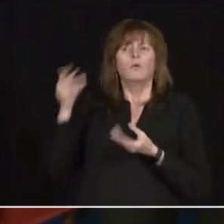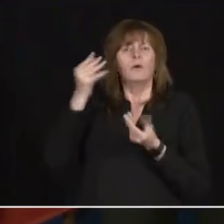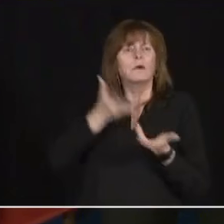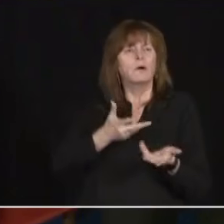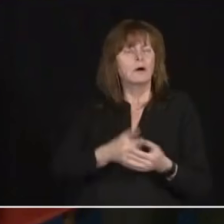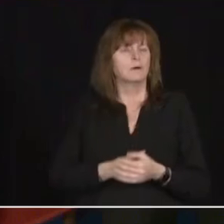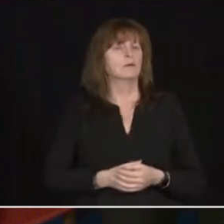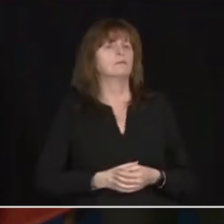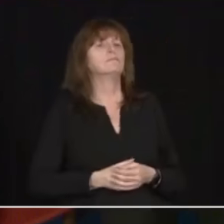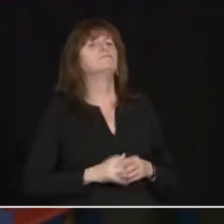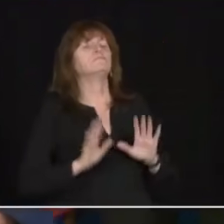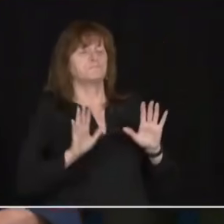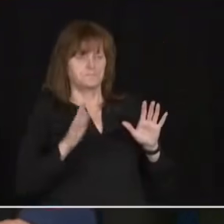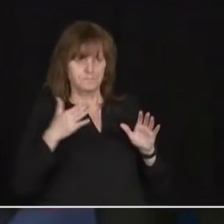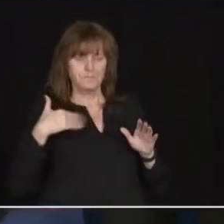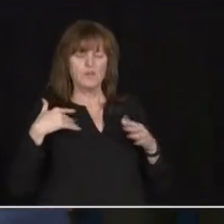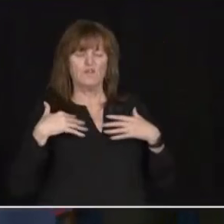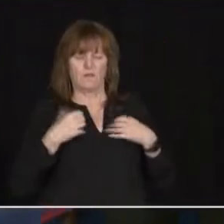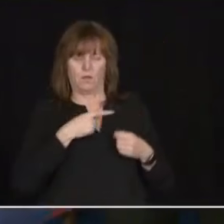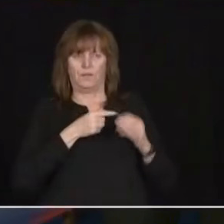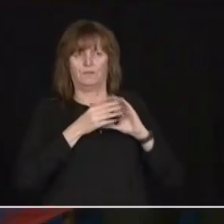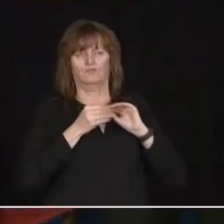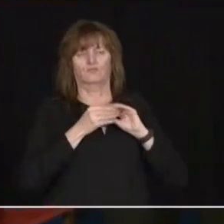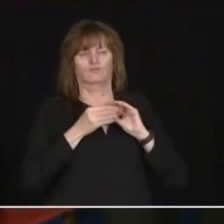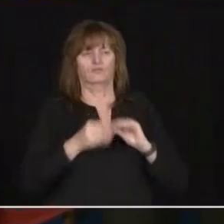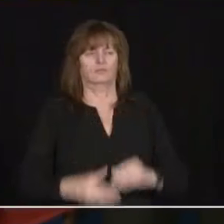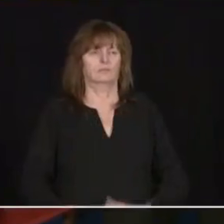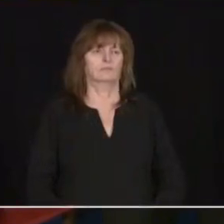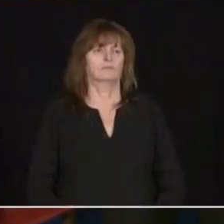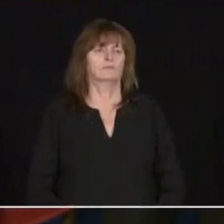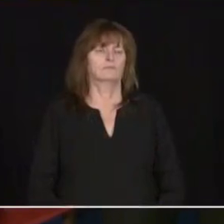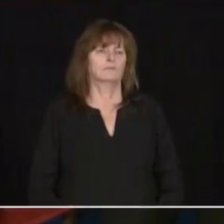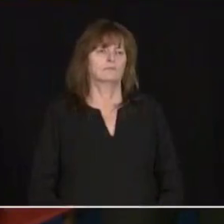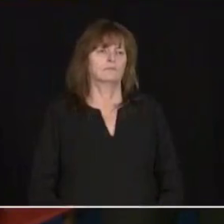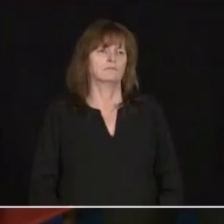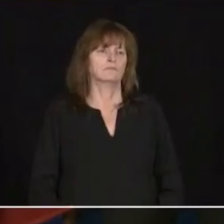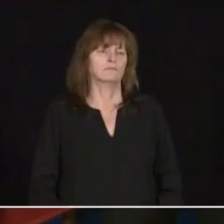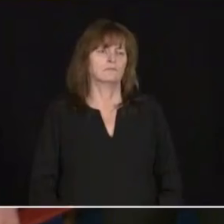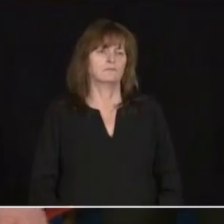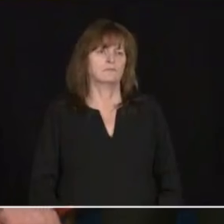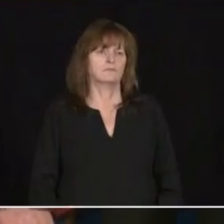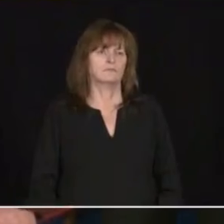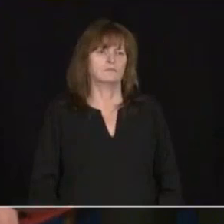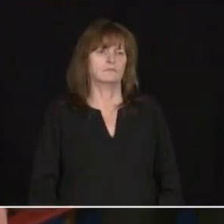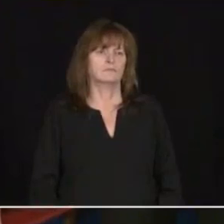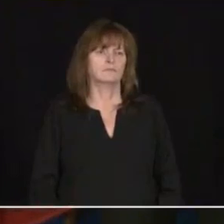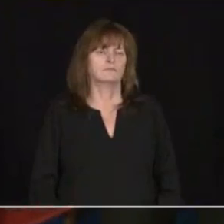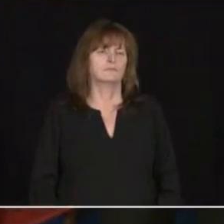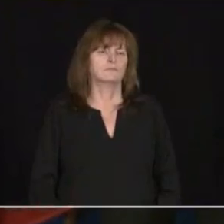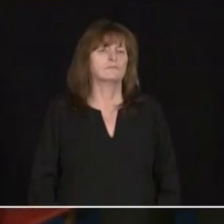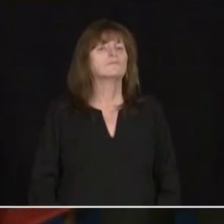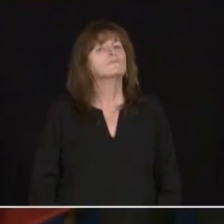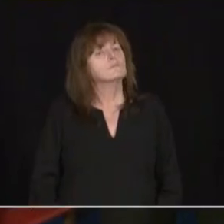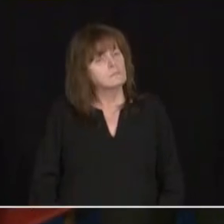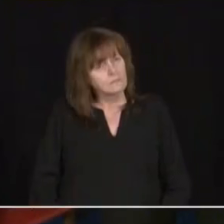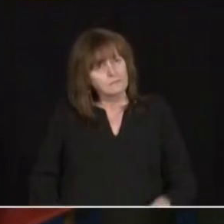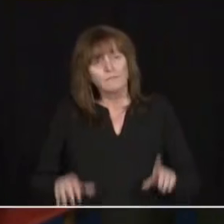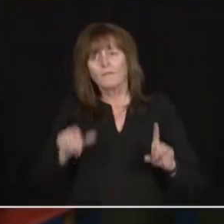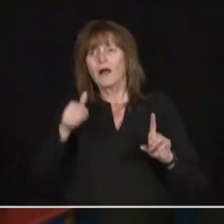Can you explain that? Sure. I will pass that over to the minister of health. Thank you.